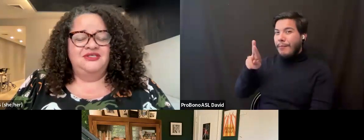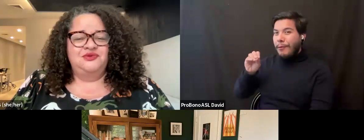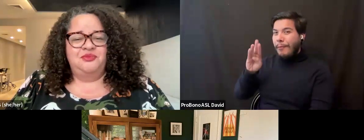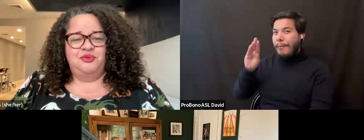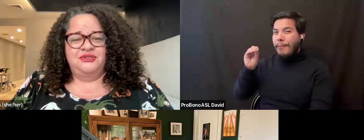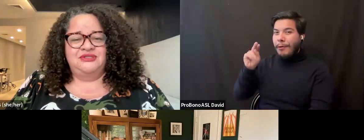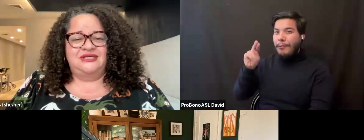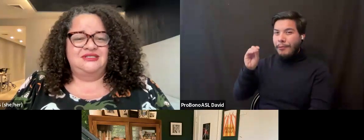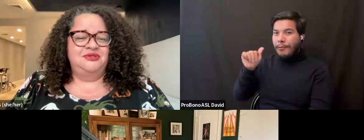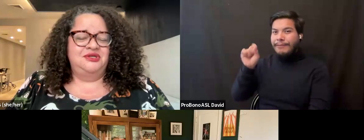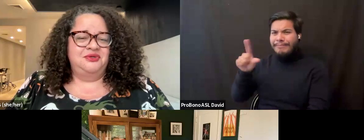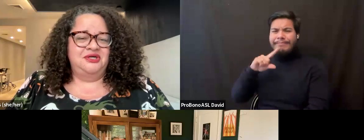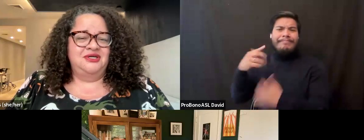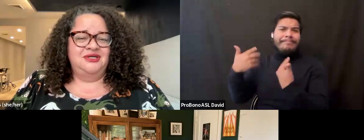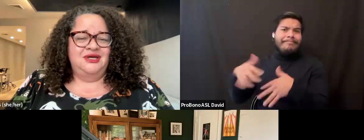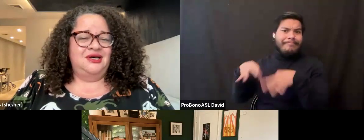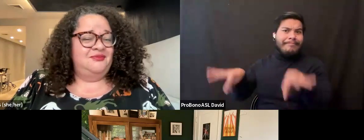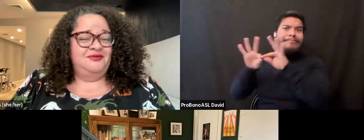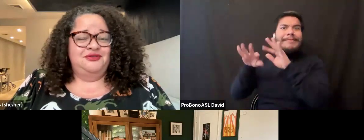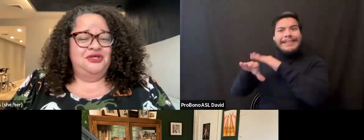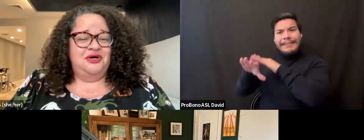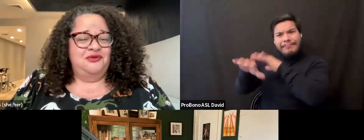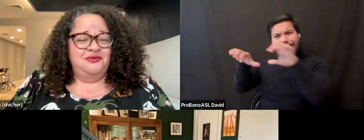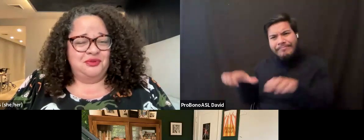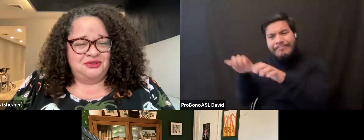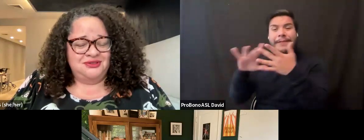They do important accessibility work virtually all over the world.